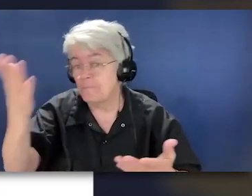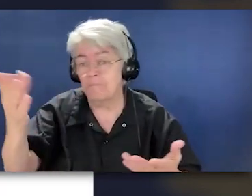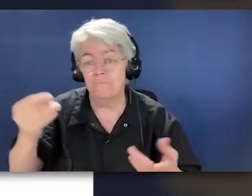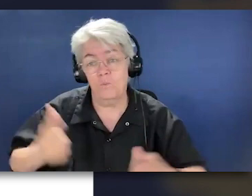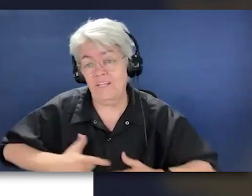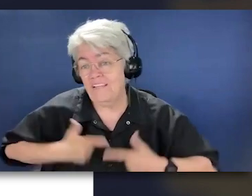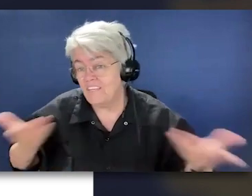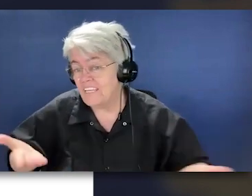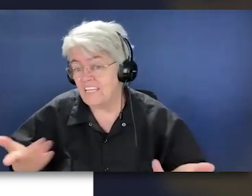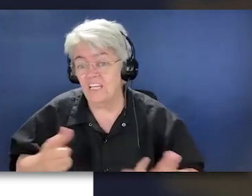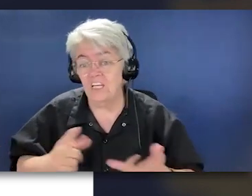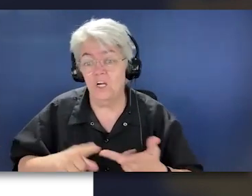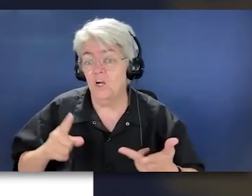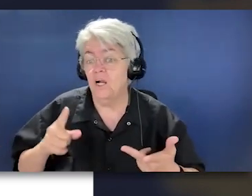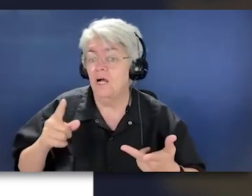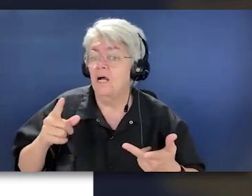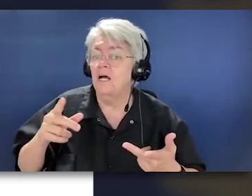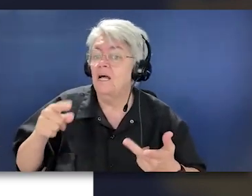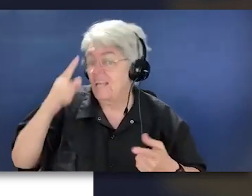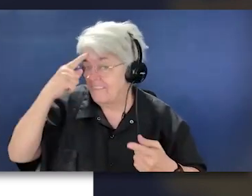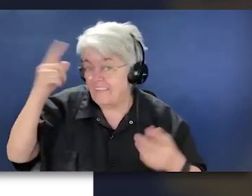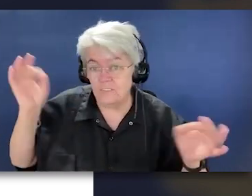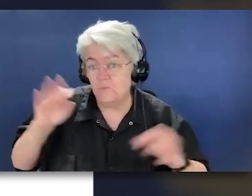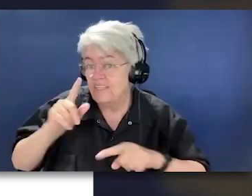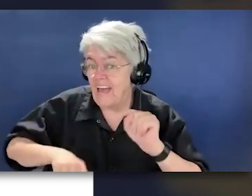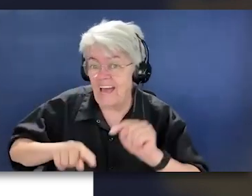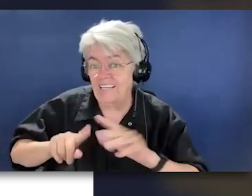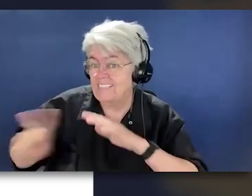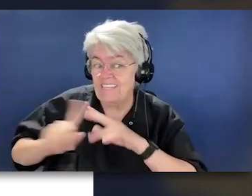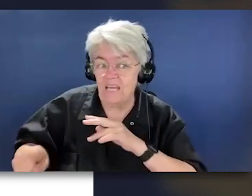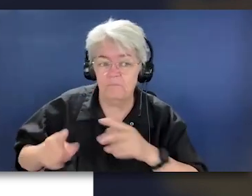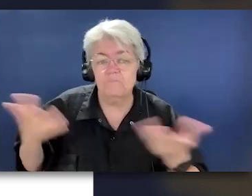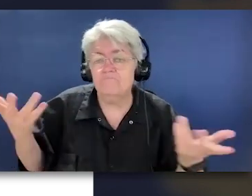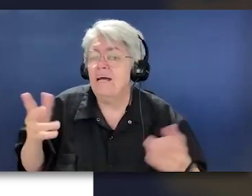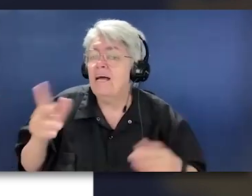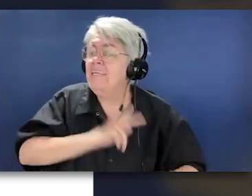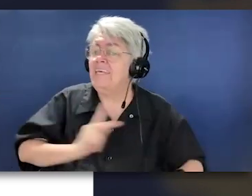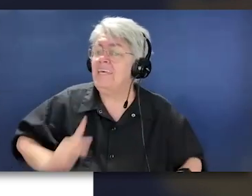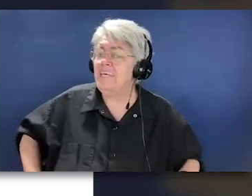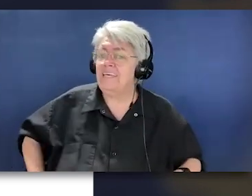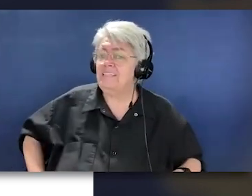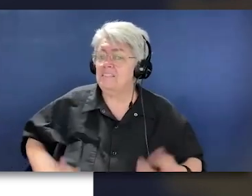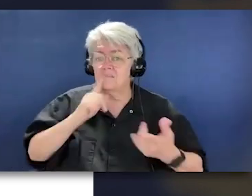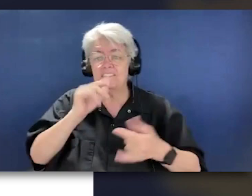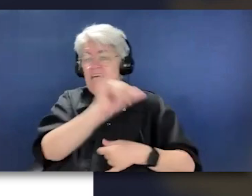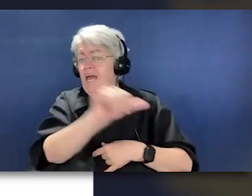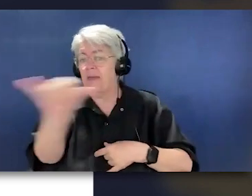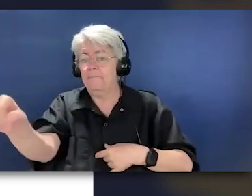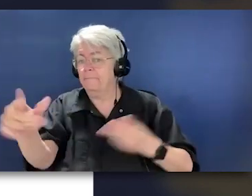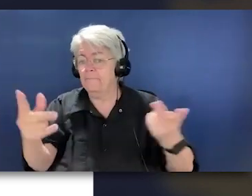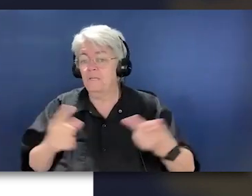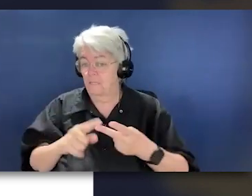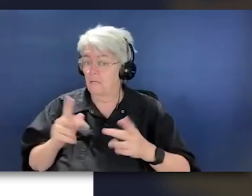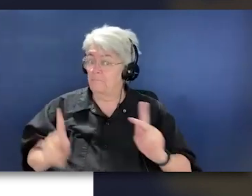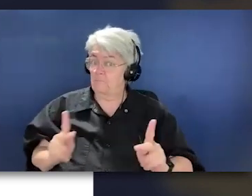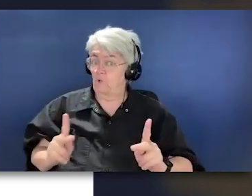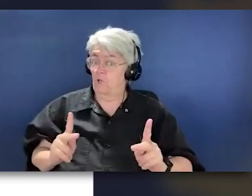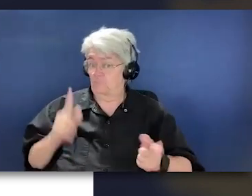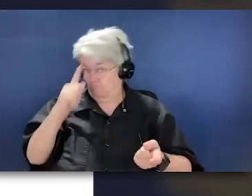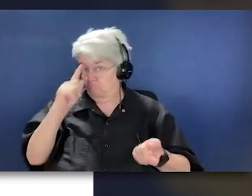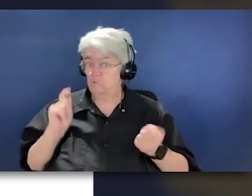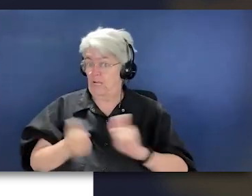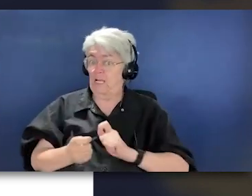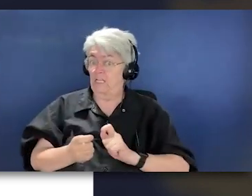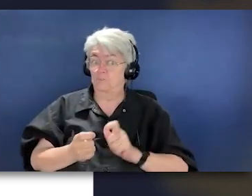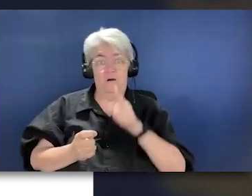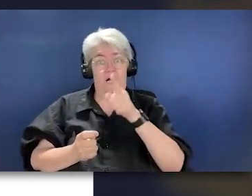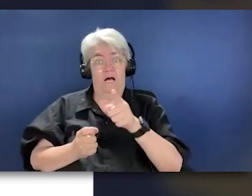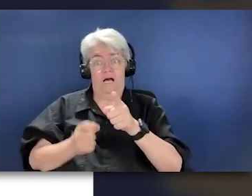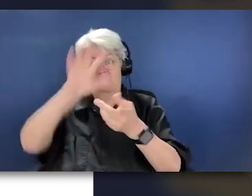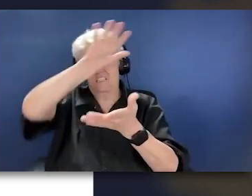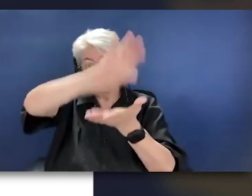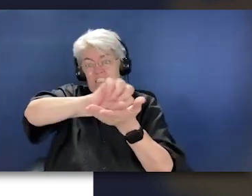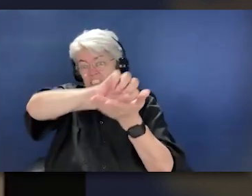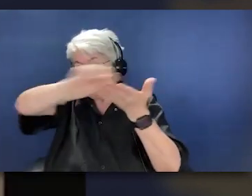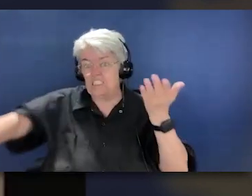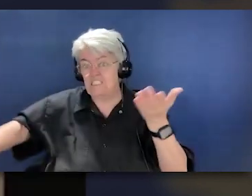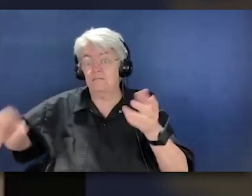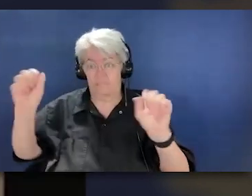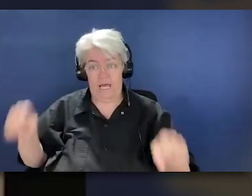So did the divine right of kings. Any human power can be resisted and changed by human beings." And